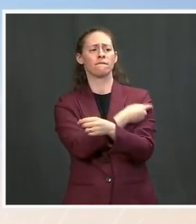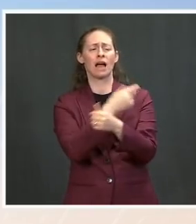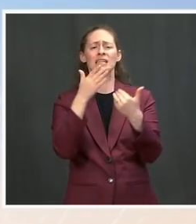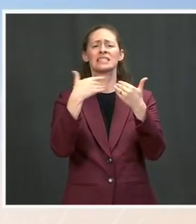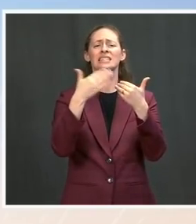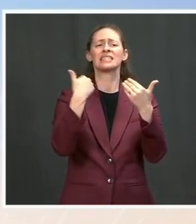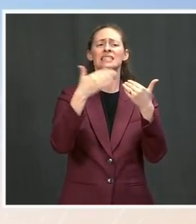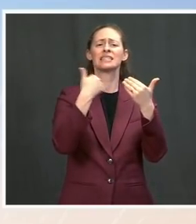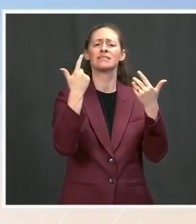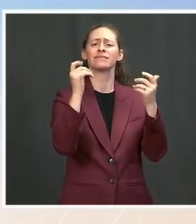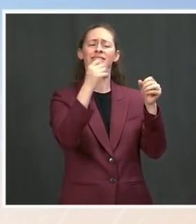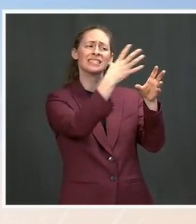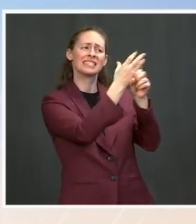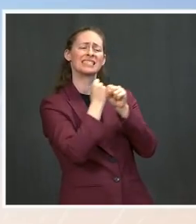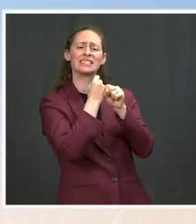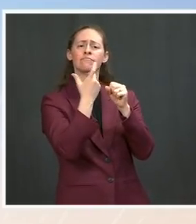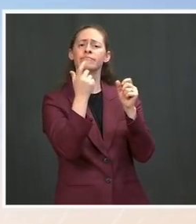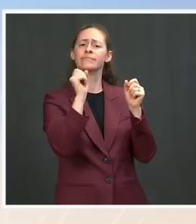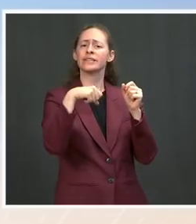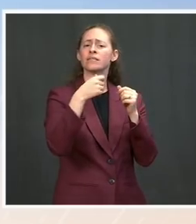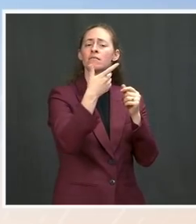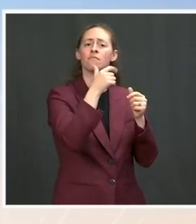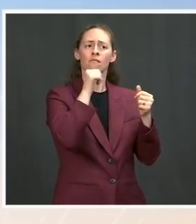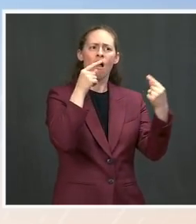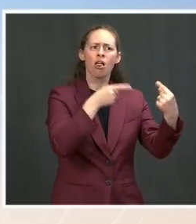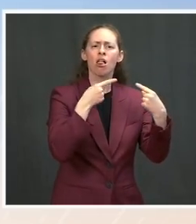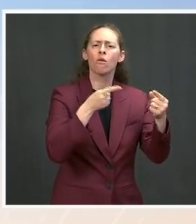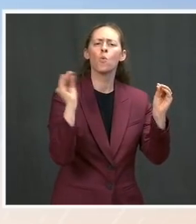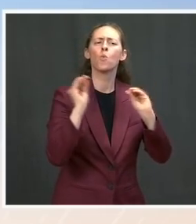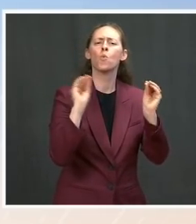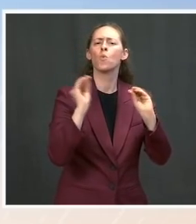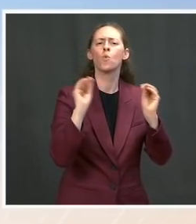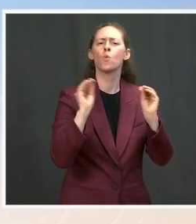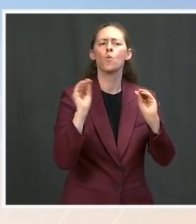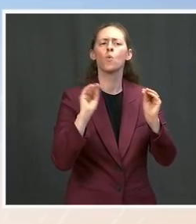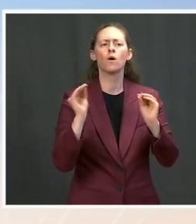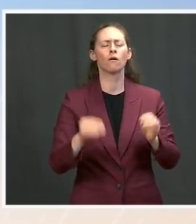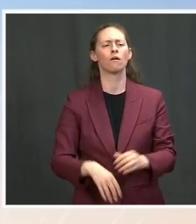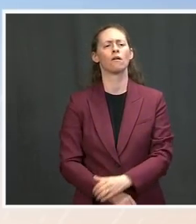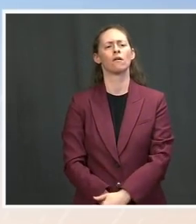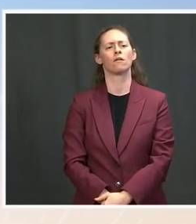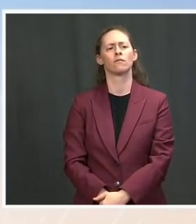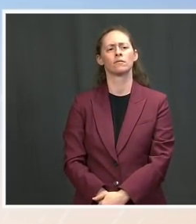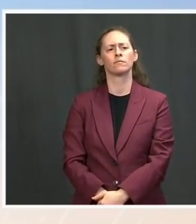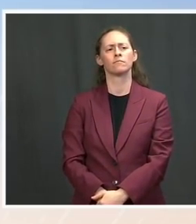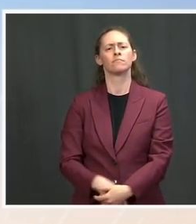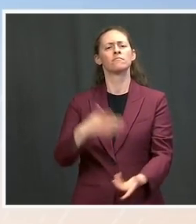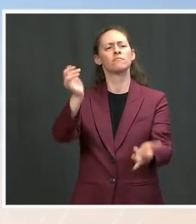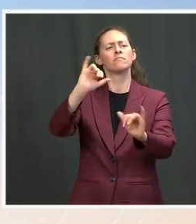about what people can expect once they get vaccinated. In terms of your second question, we are working --